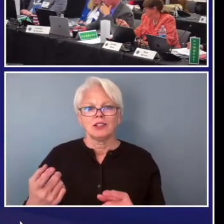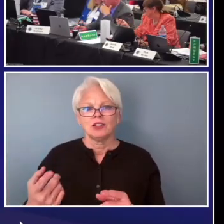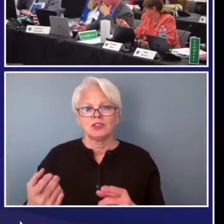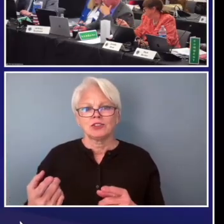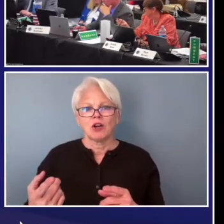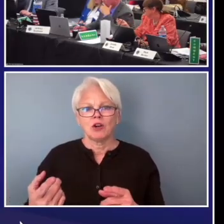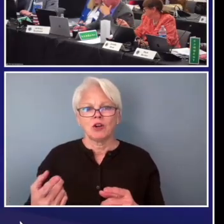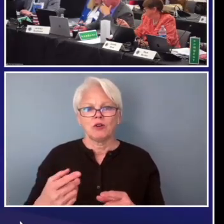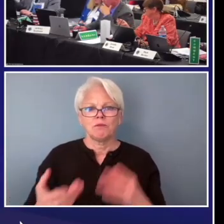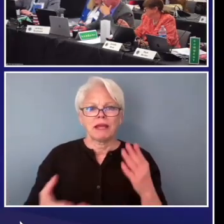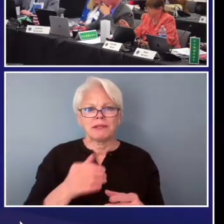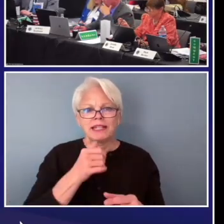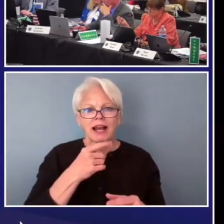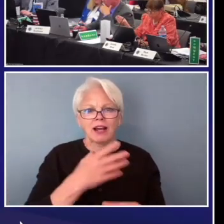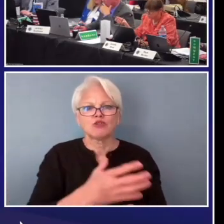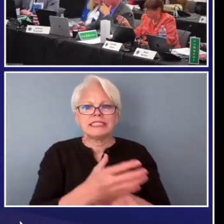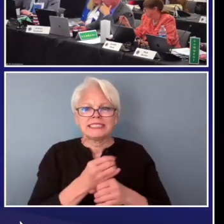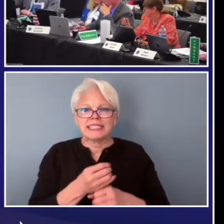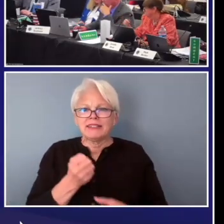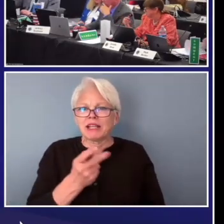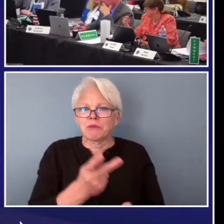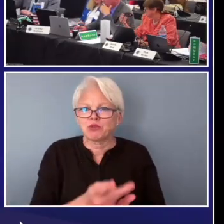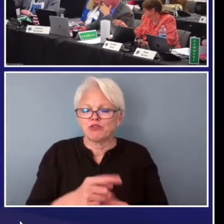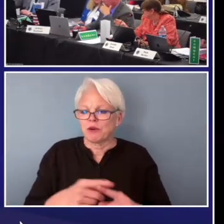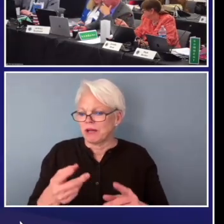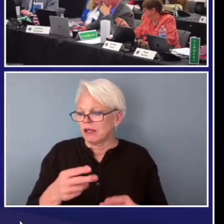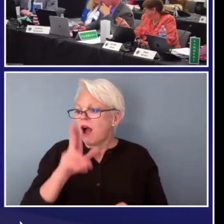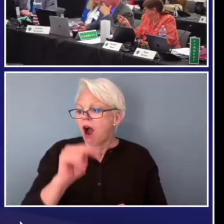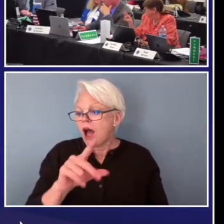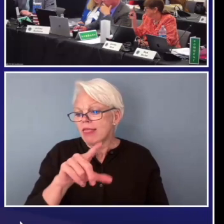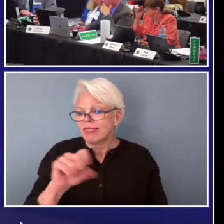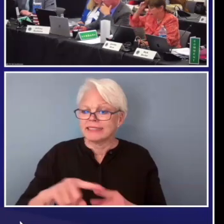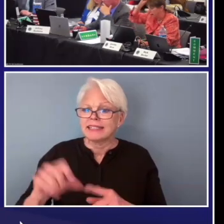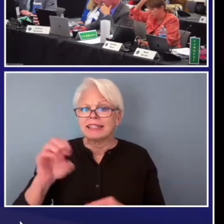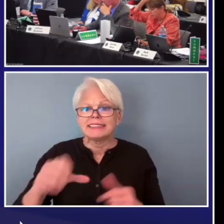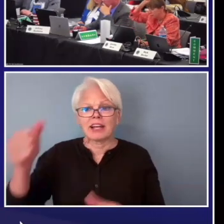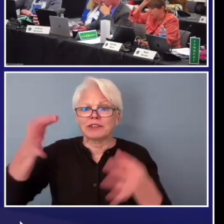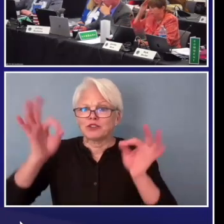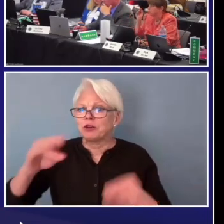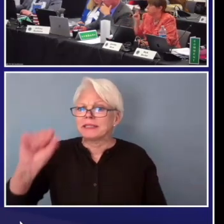but unless the the secretary determines otherwise, like, I, what I guess I'm saying is, if